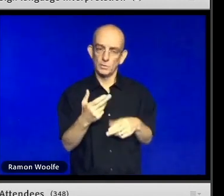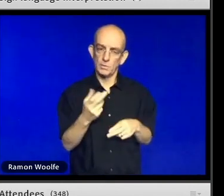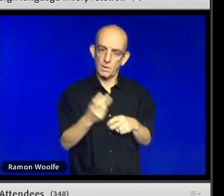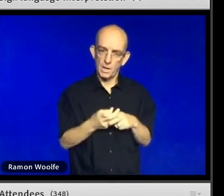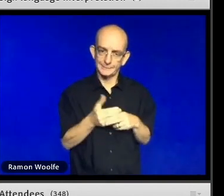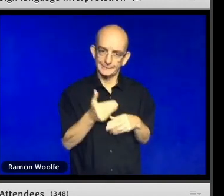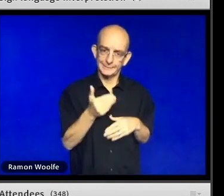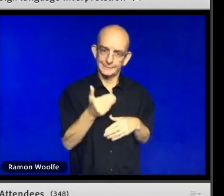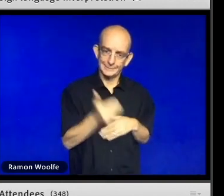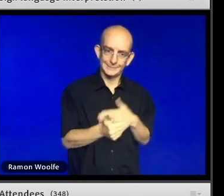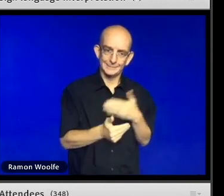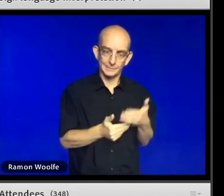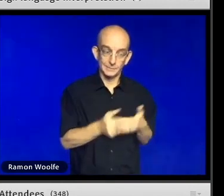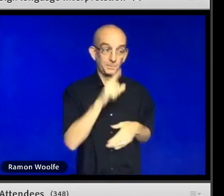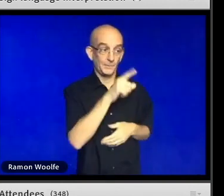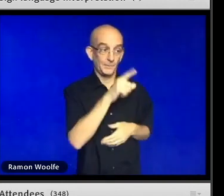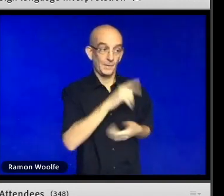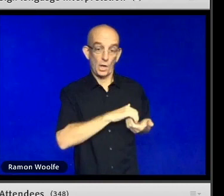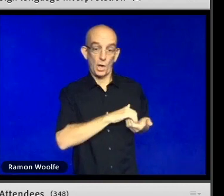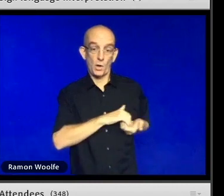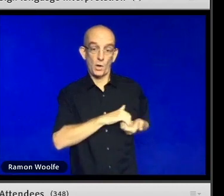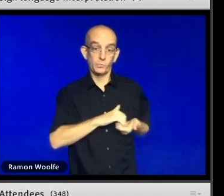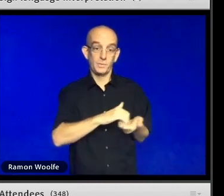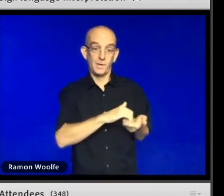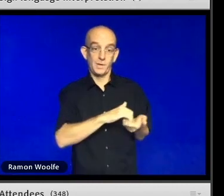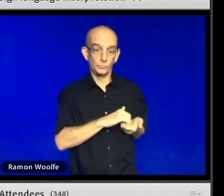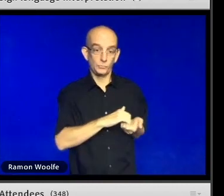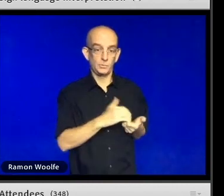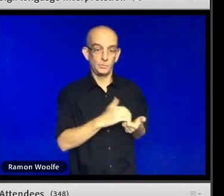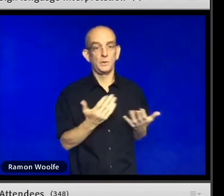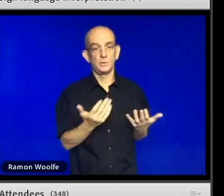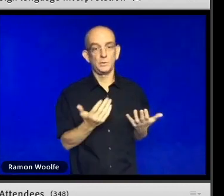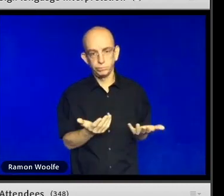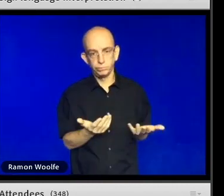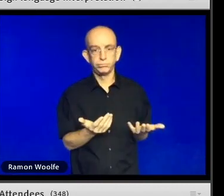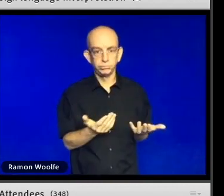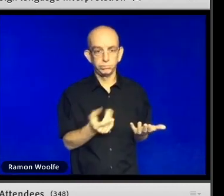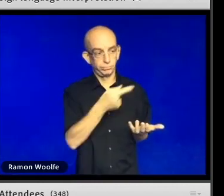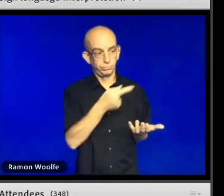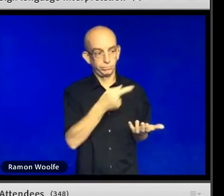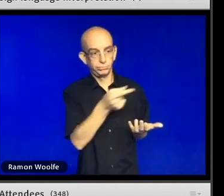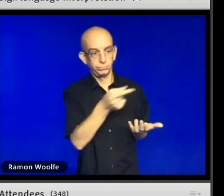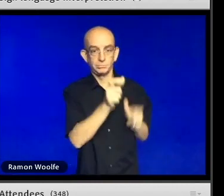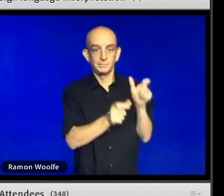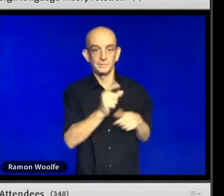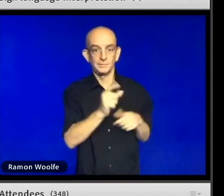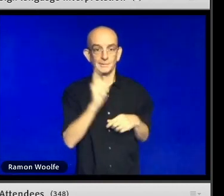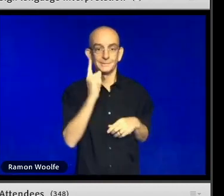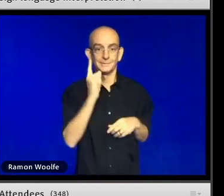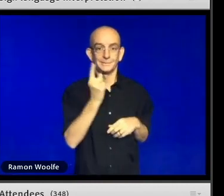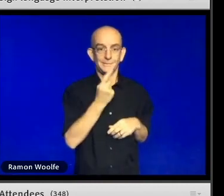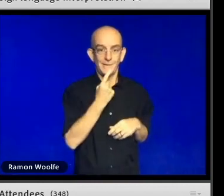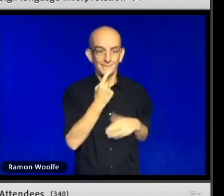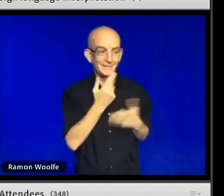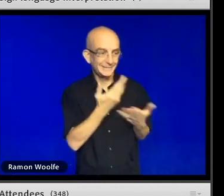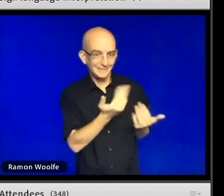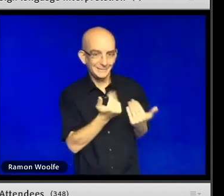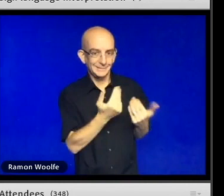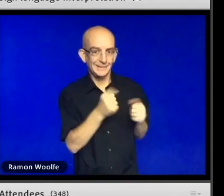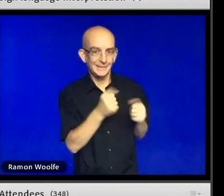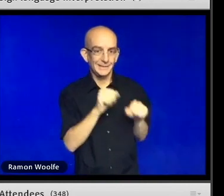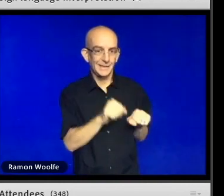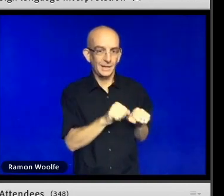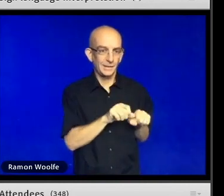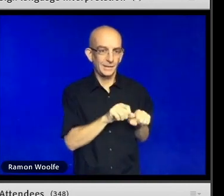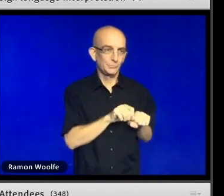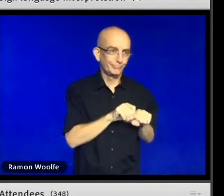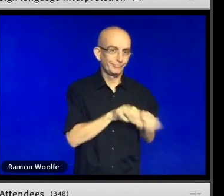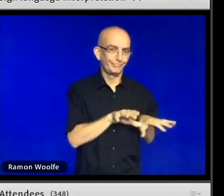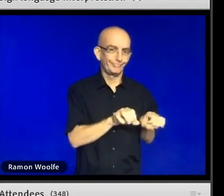Back to you, Kirstin. >> KIRSTIN LANGE: The first one is that COVID‑19